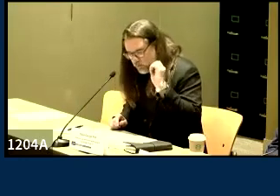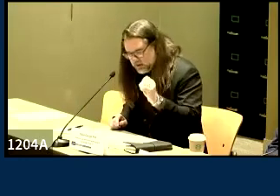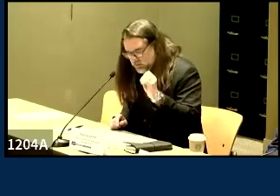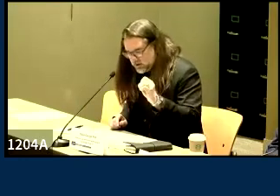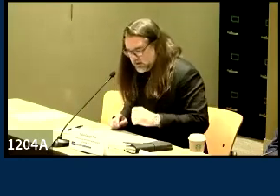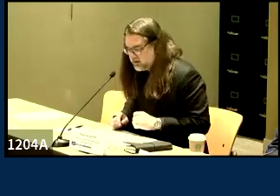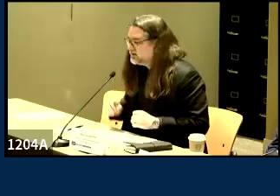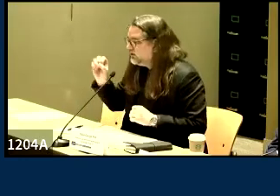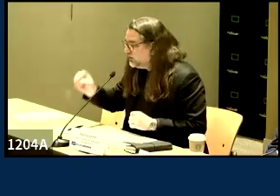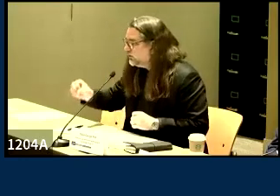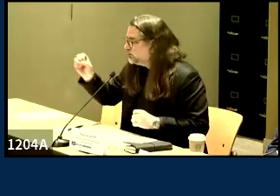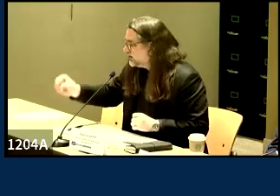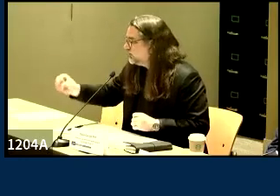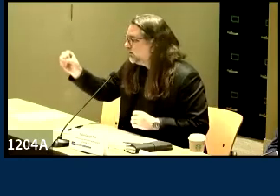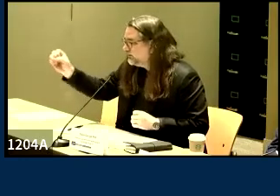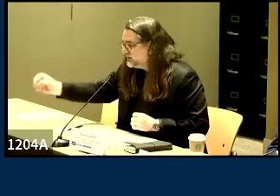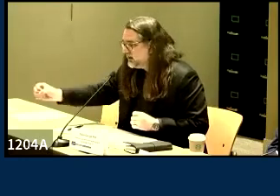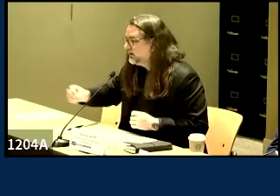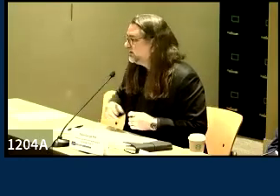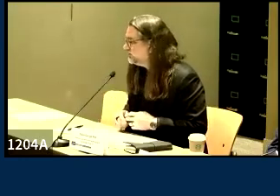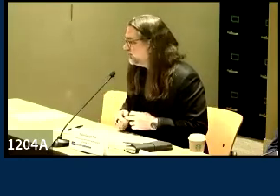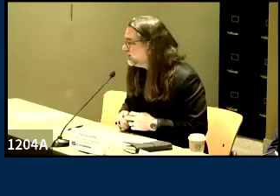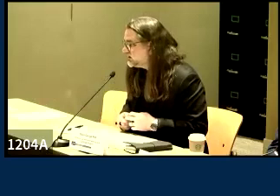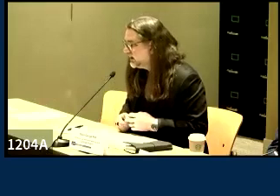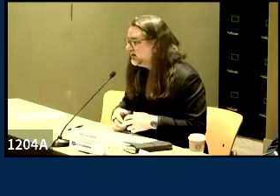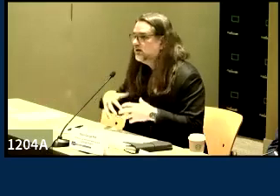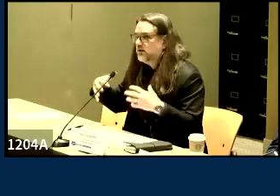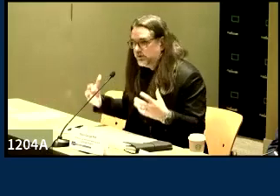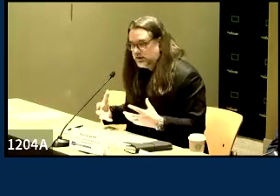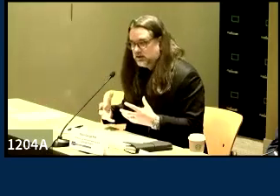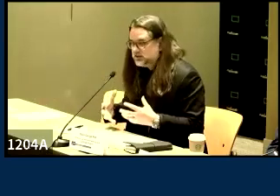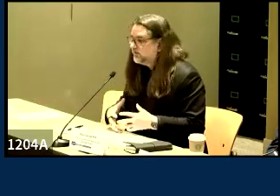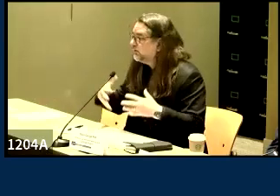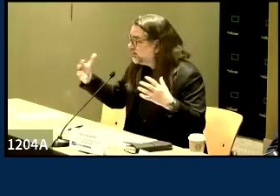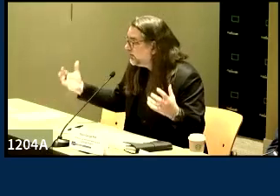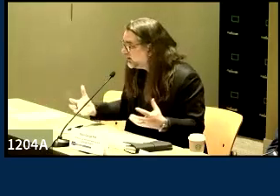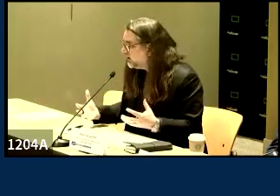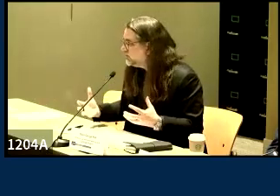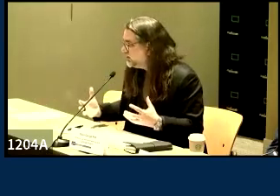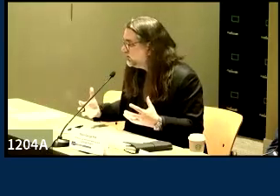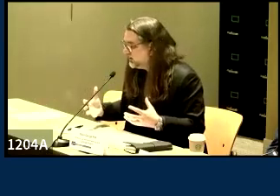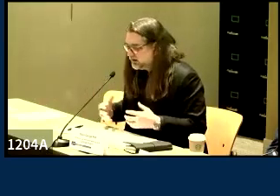Wastewater data is a new and transformative data that is very exciting within CFA, within public health generally.